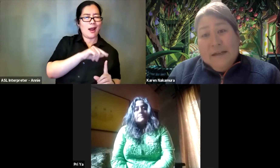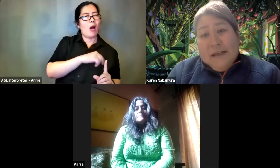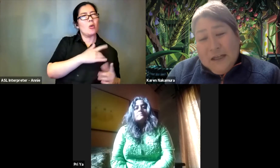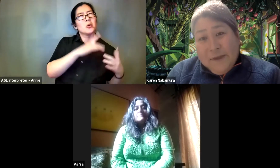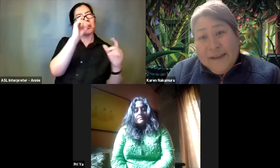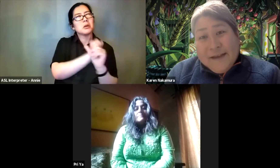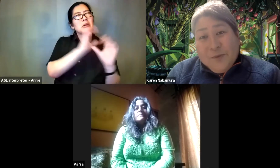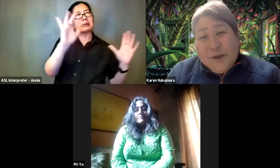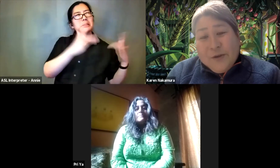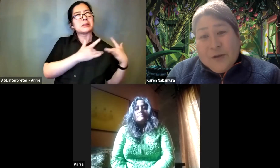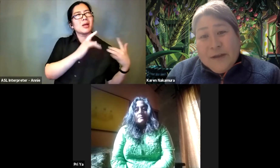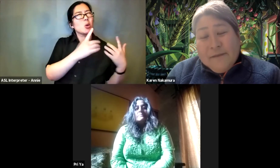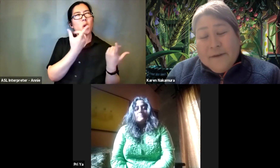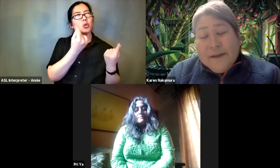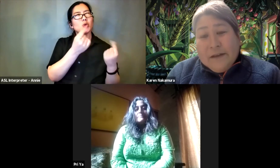mother and then her brother and or father.